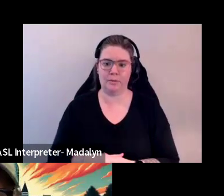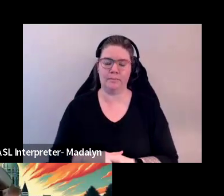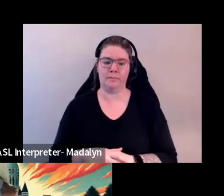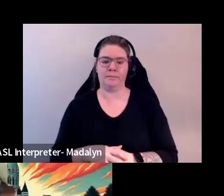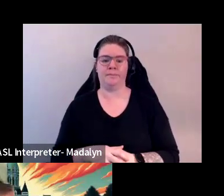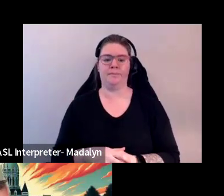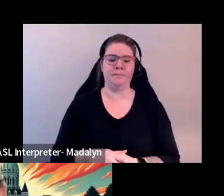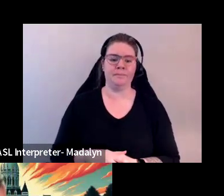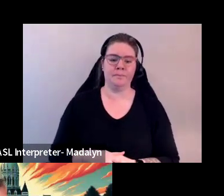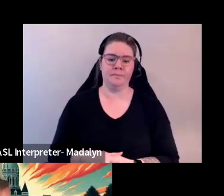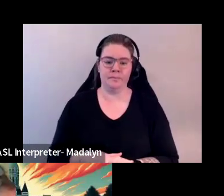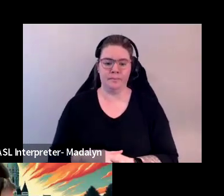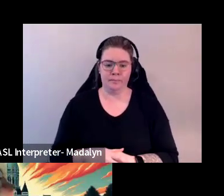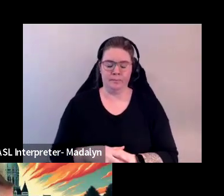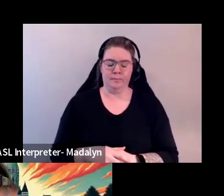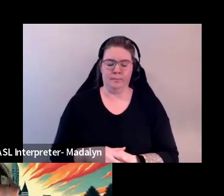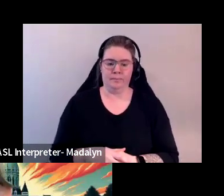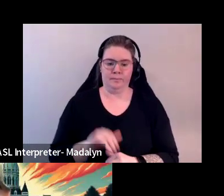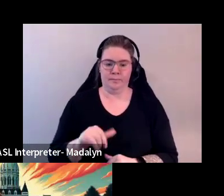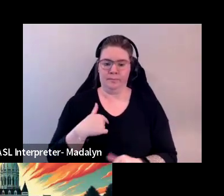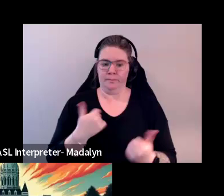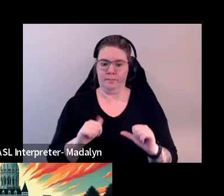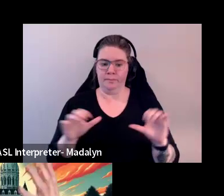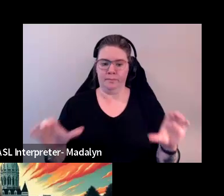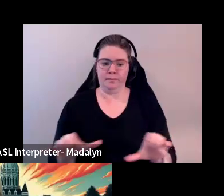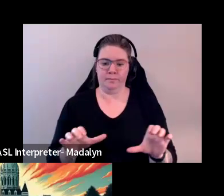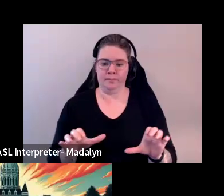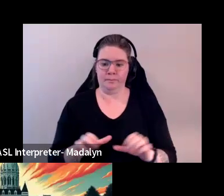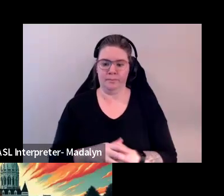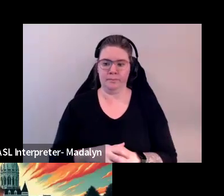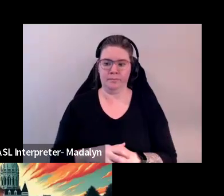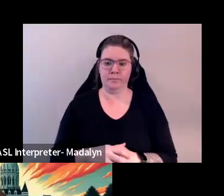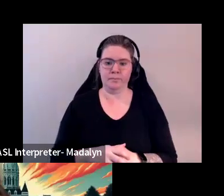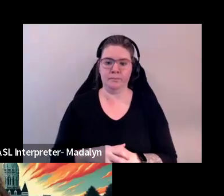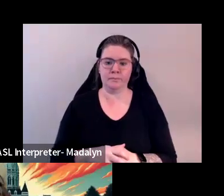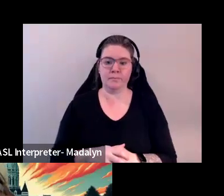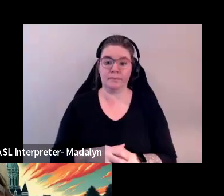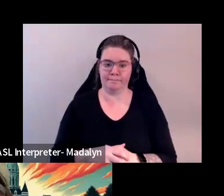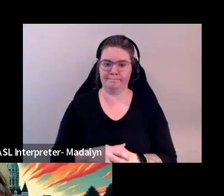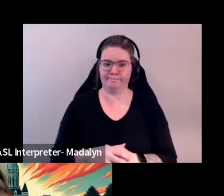Tom Olin: that's kind of what I'm trying to do. And if if when that comes out, then we can share it all, you know.